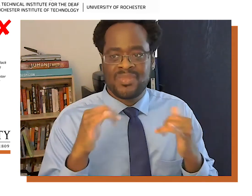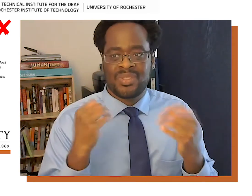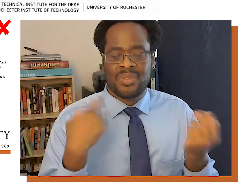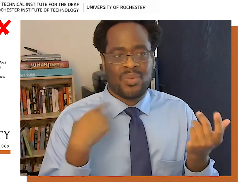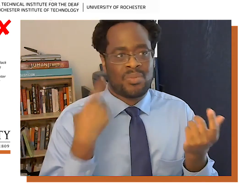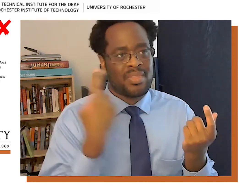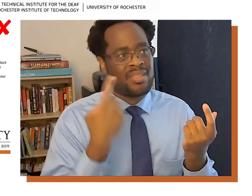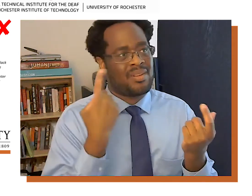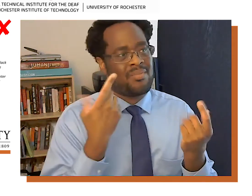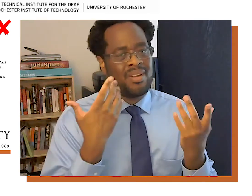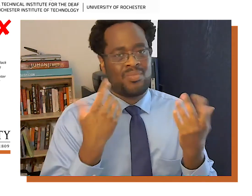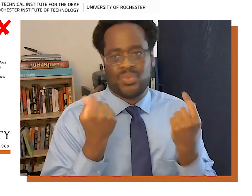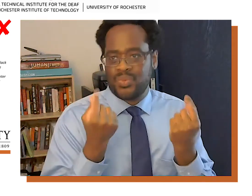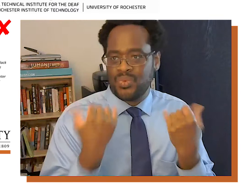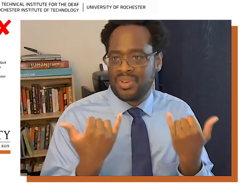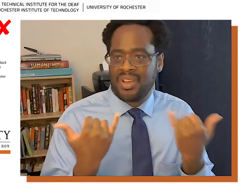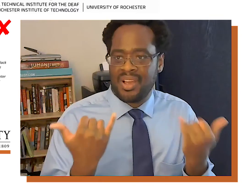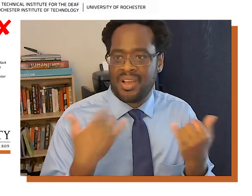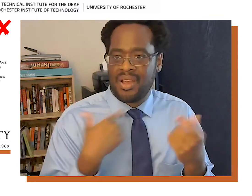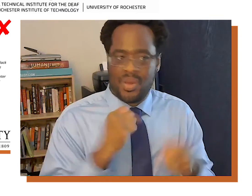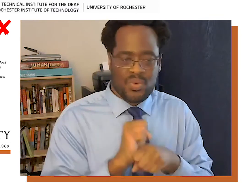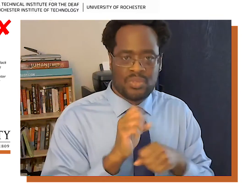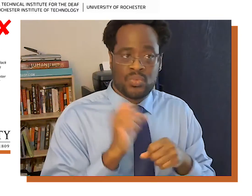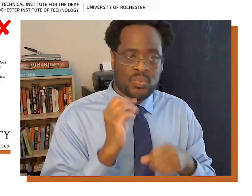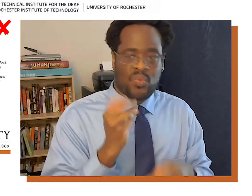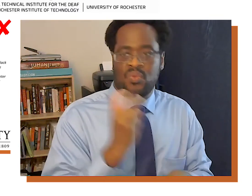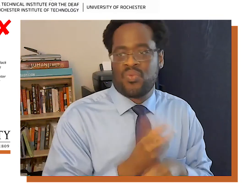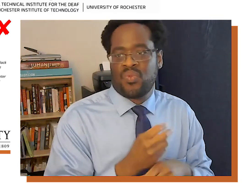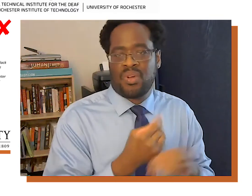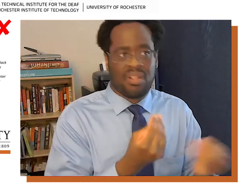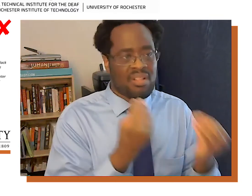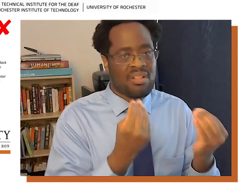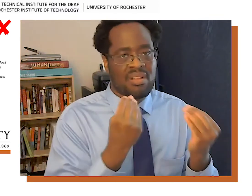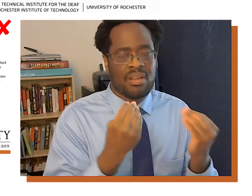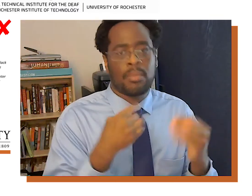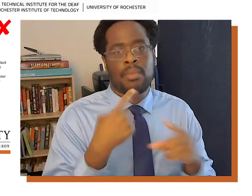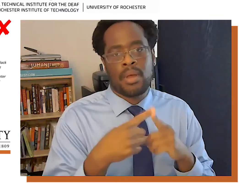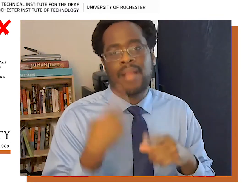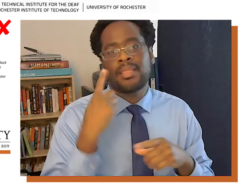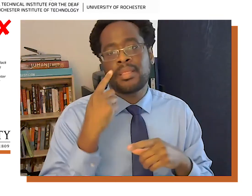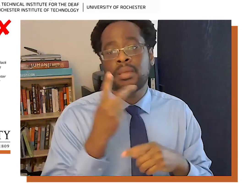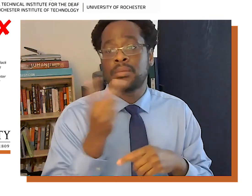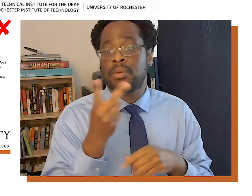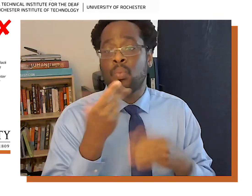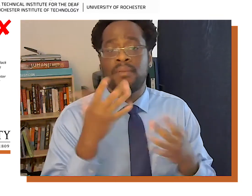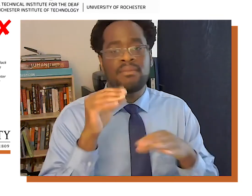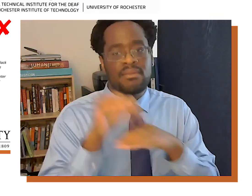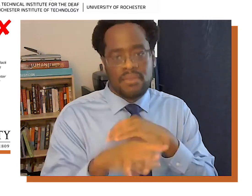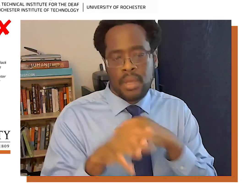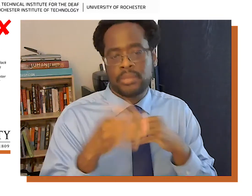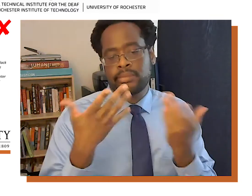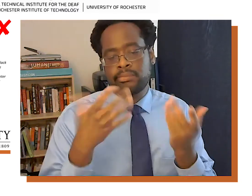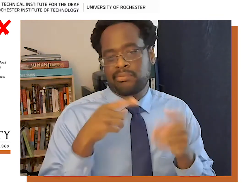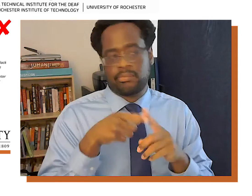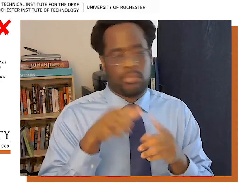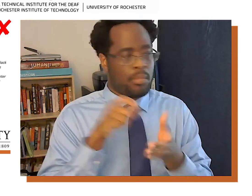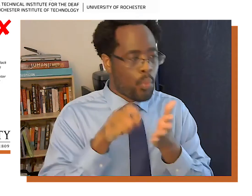was ruined because of it, so I had worked so hard in high school and gotten to nearly the top of my class,